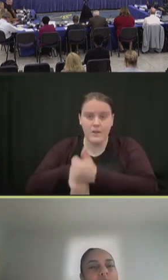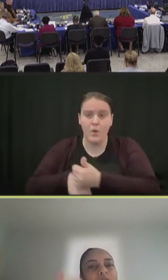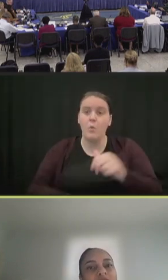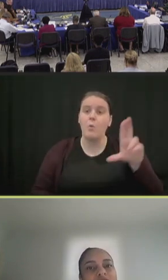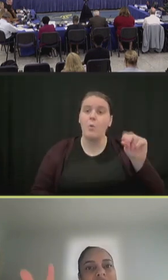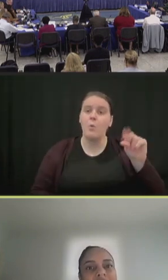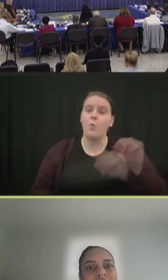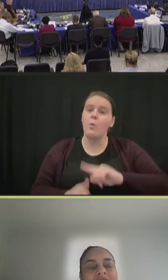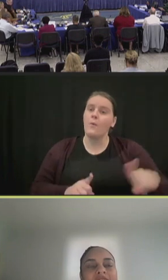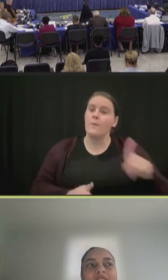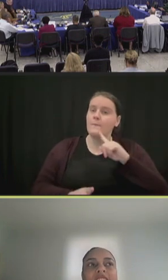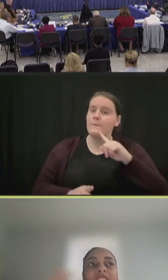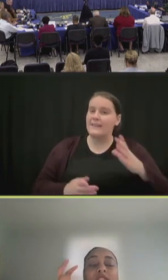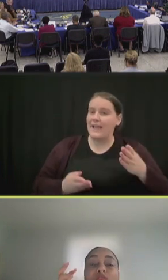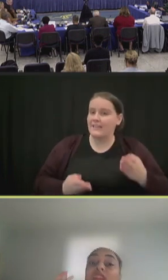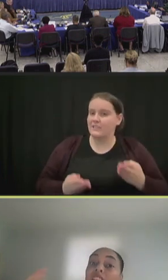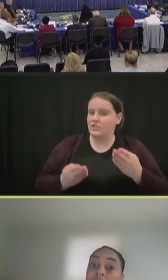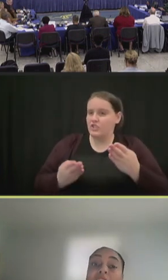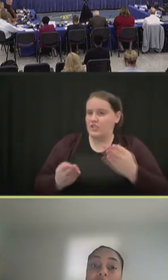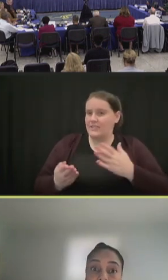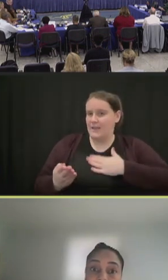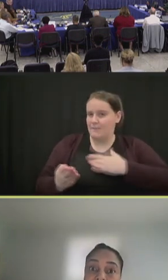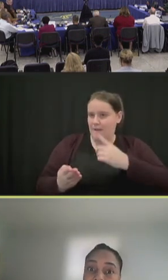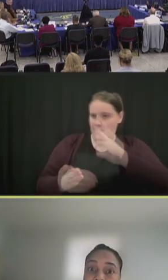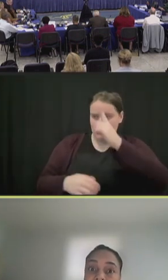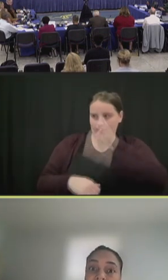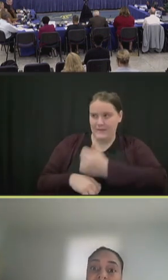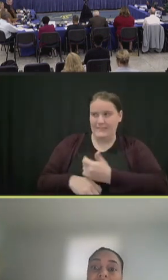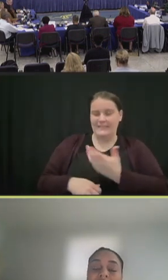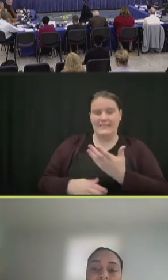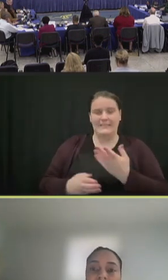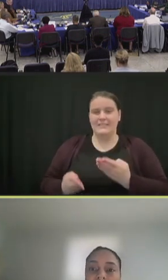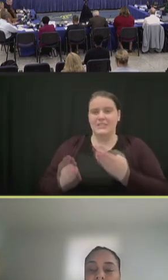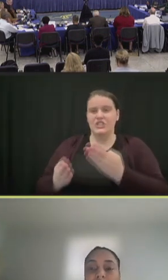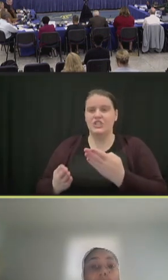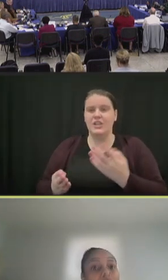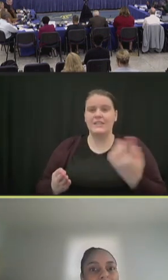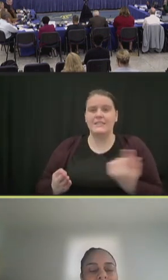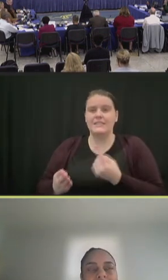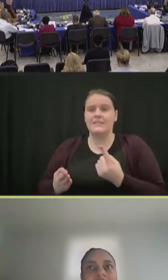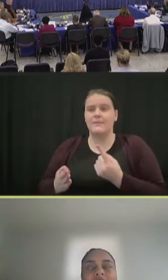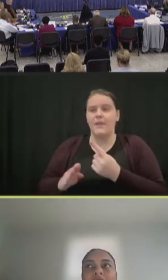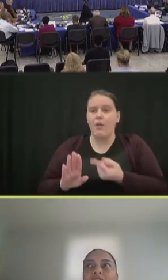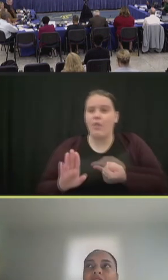there's a malicious intent. It was just a lack of understanding and a lack of awareness.